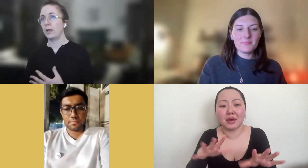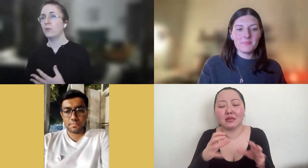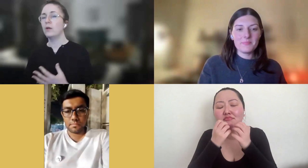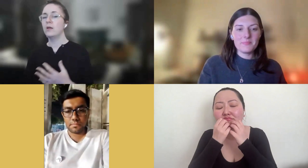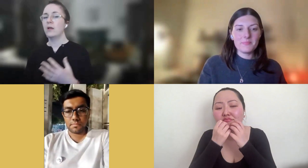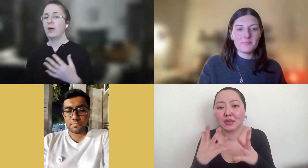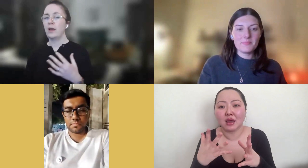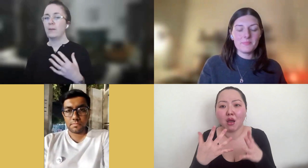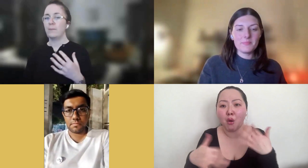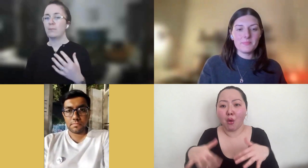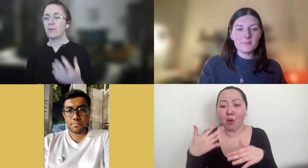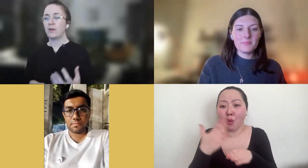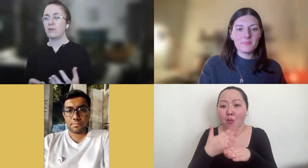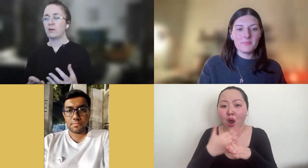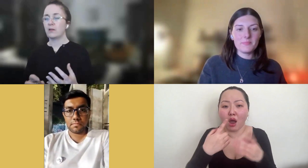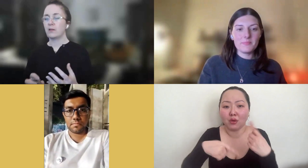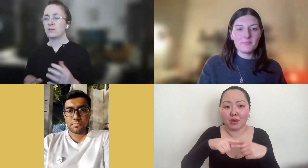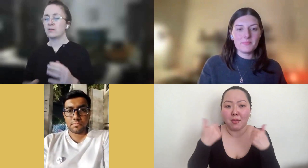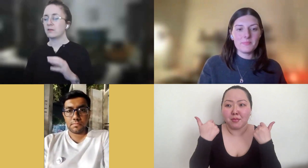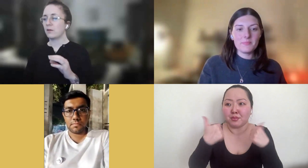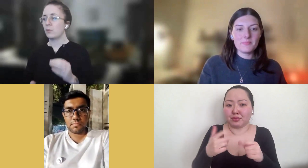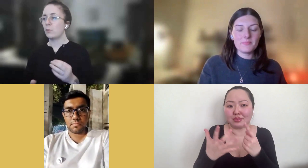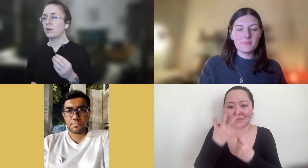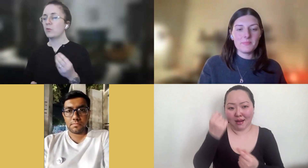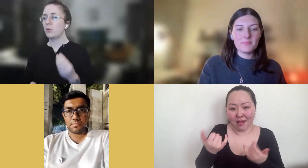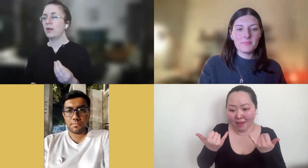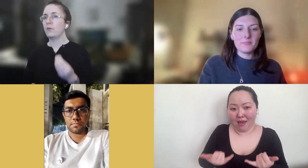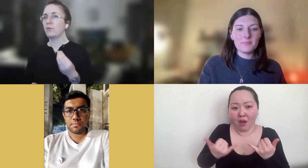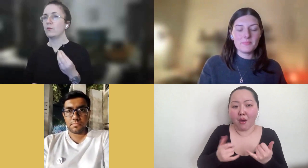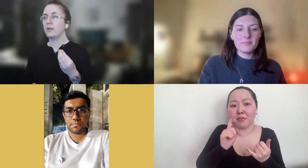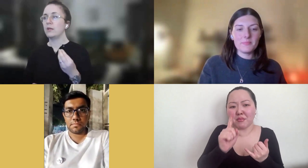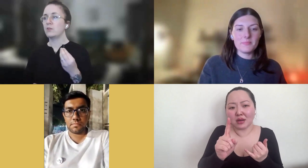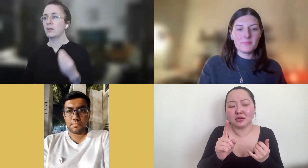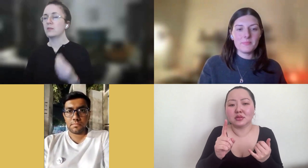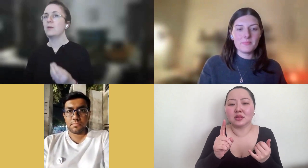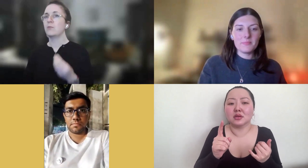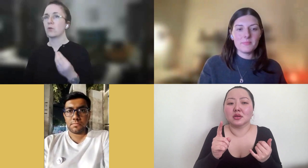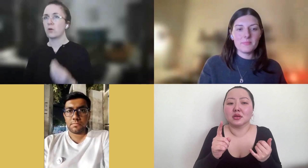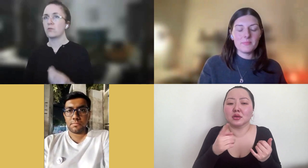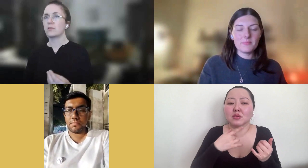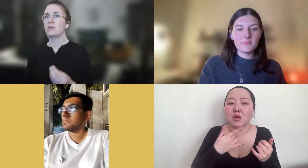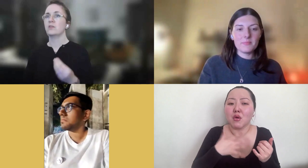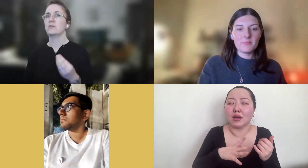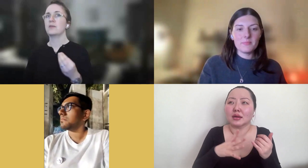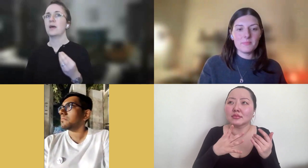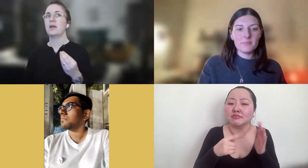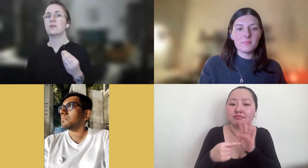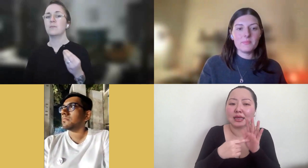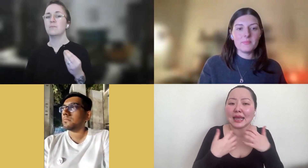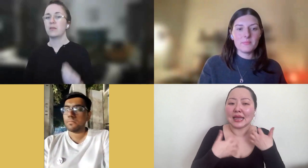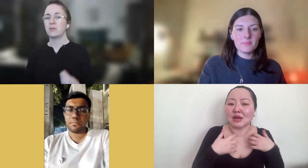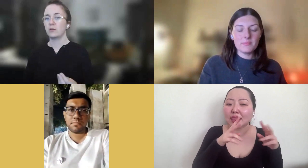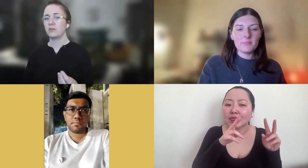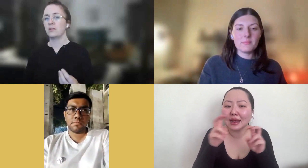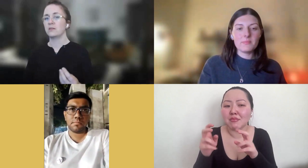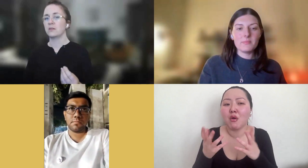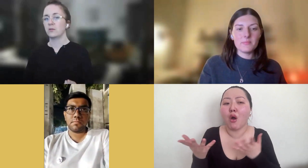are now. And we want it to pull out interesting themes and conversations and methodologies and